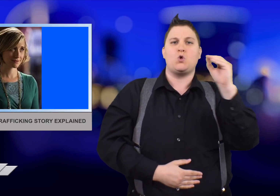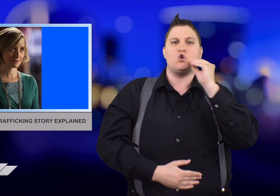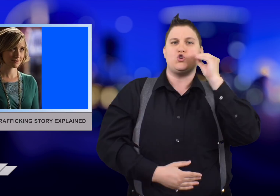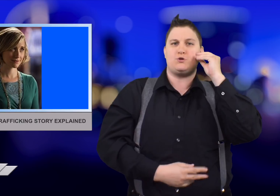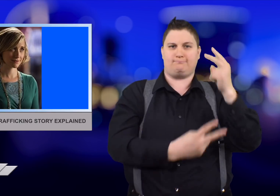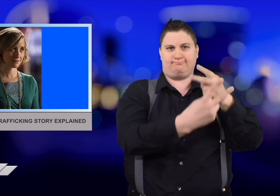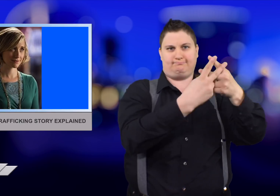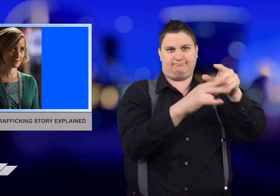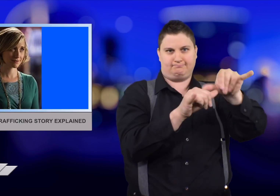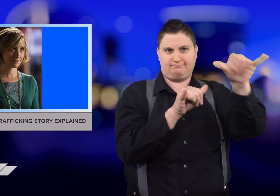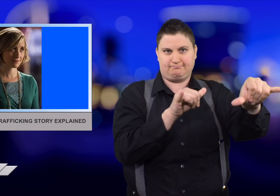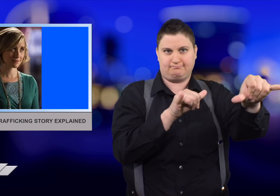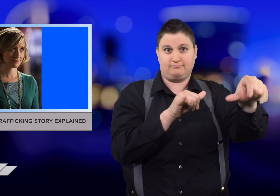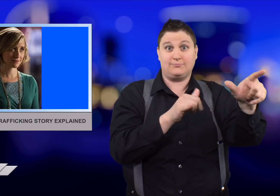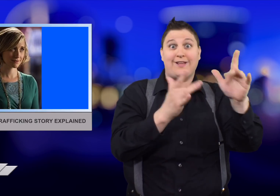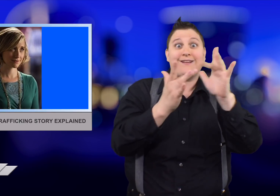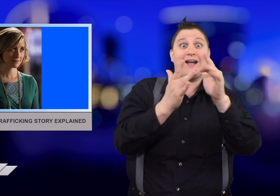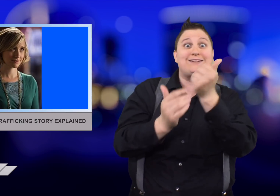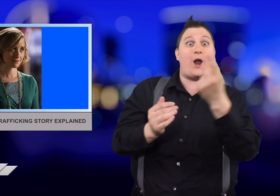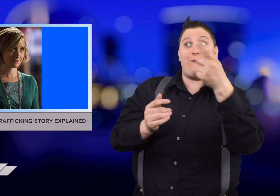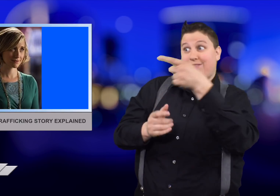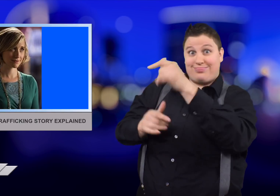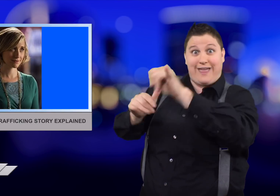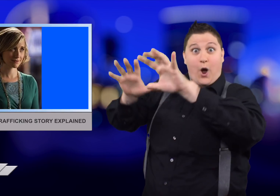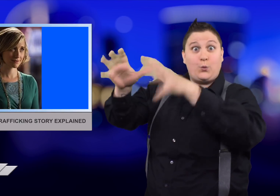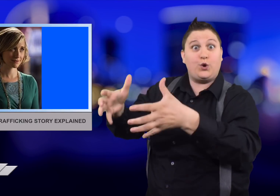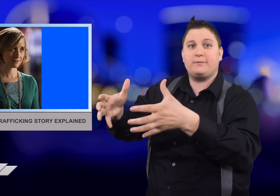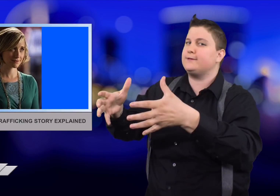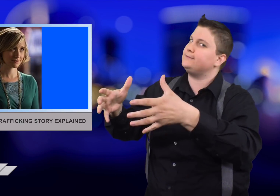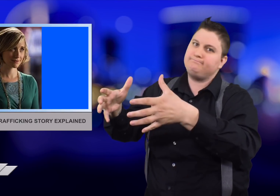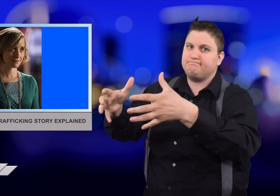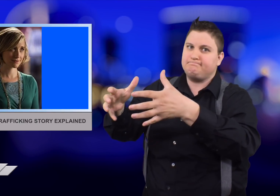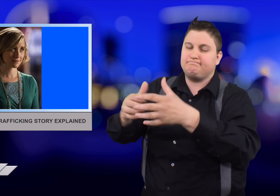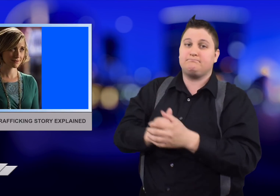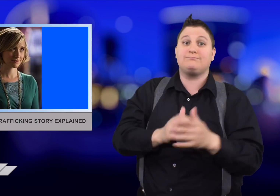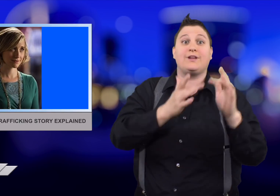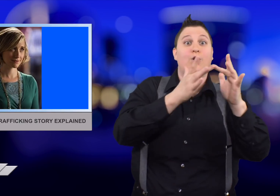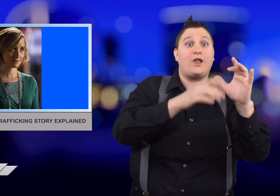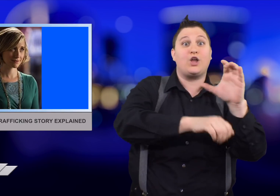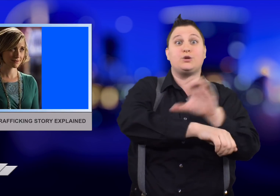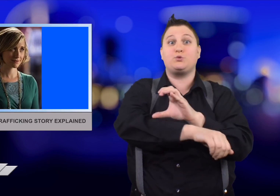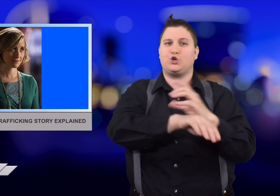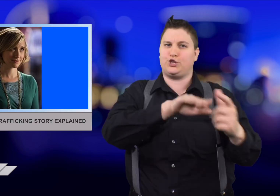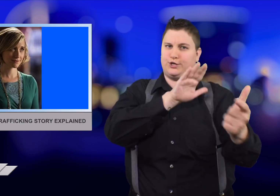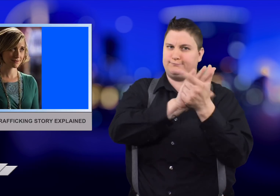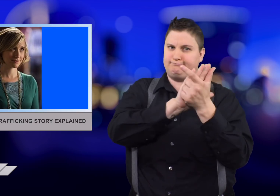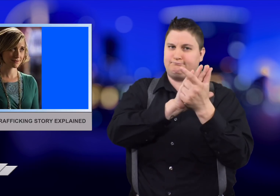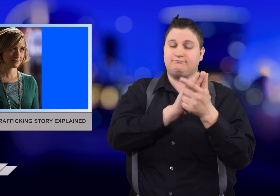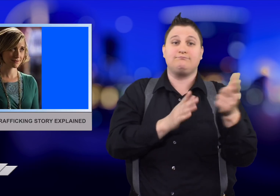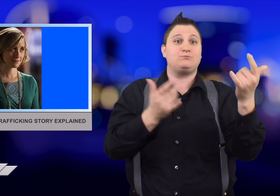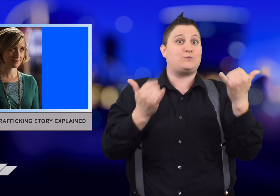She's currently under house arrest and can have no contact with NXIVM members or have access to the internet or computers.